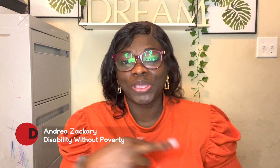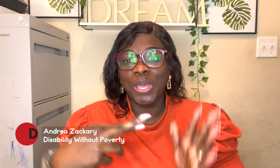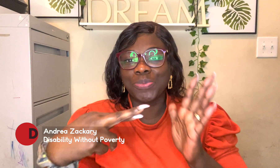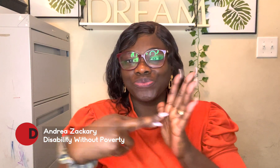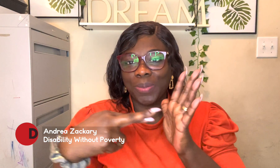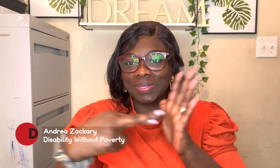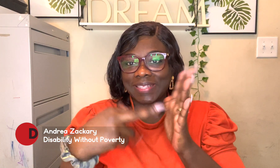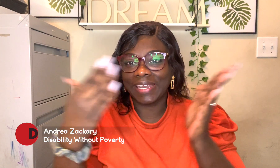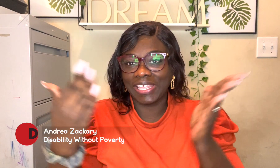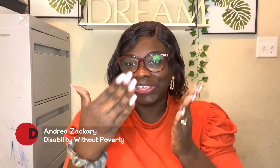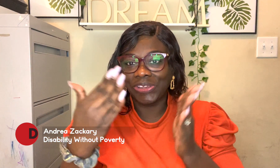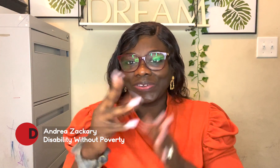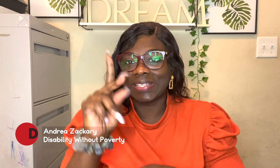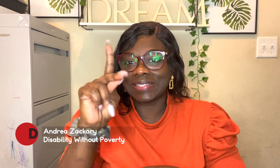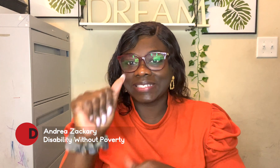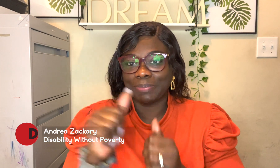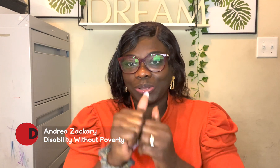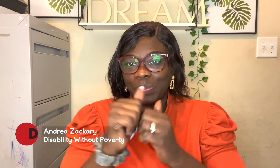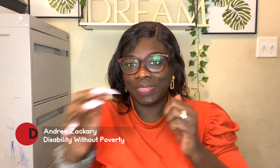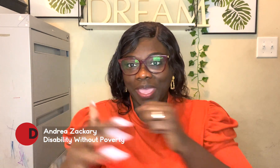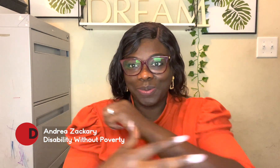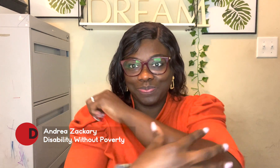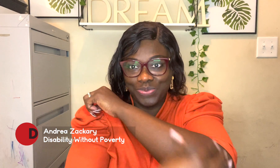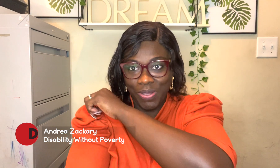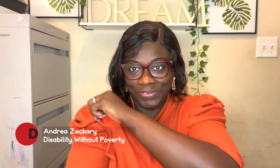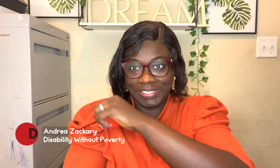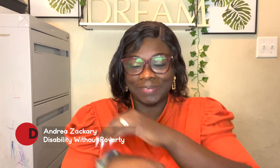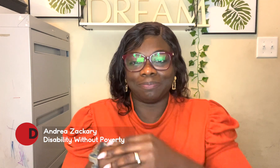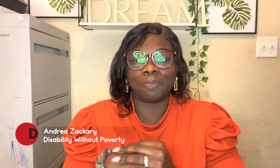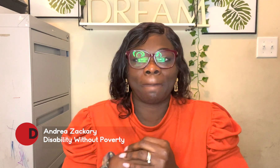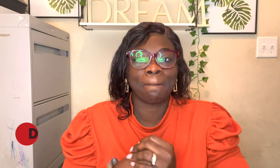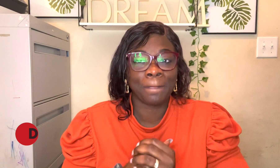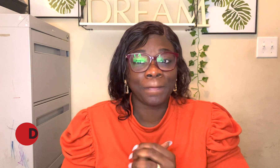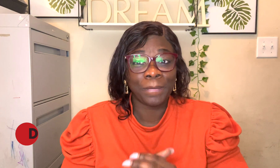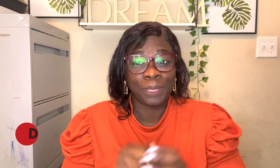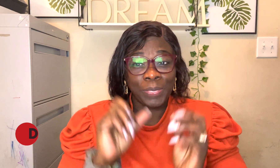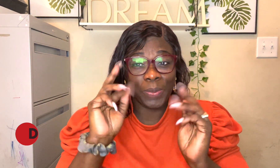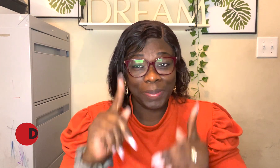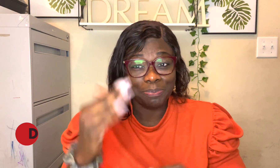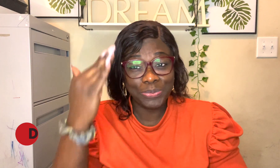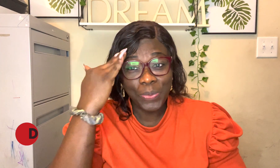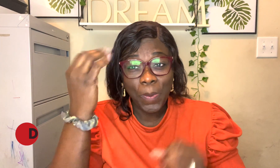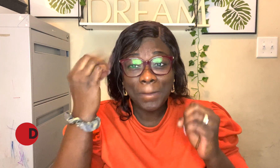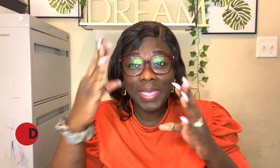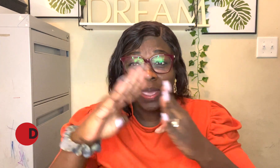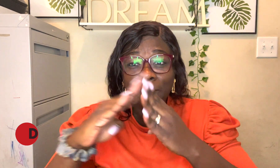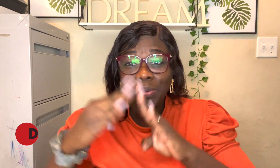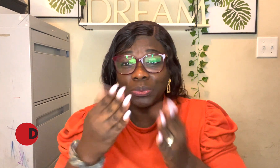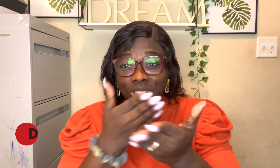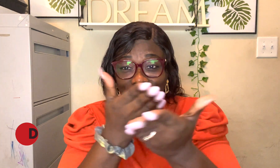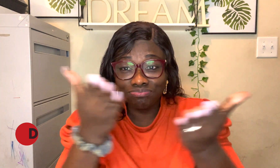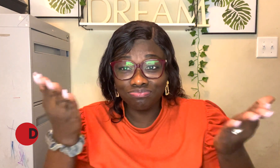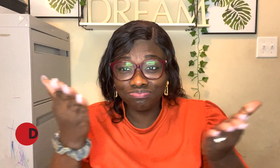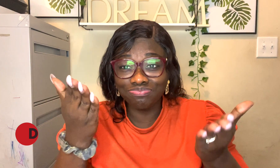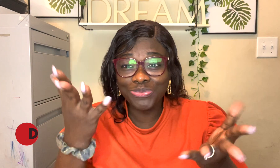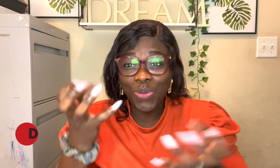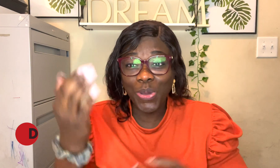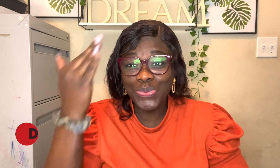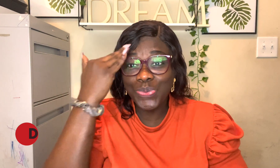I am a representative for Disability Without Poverty.